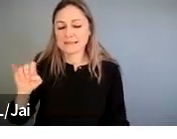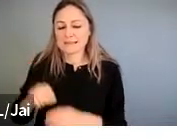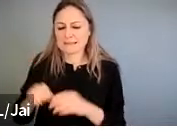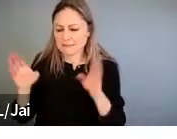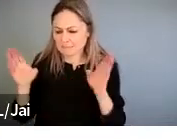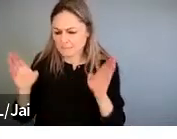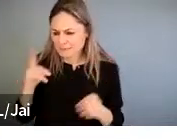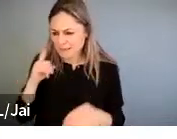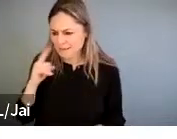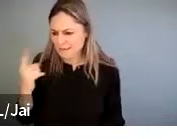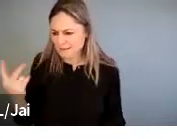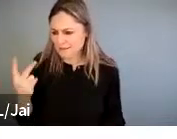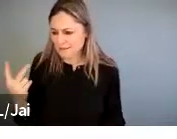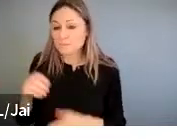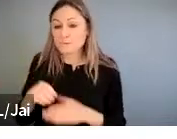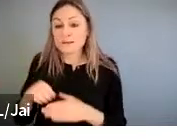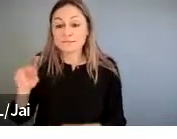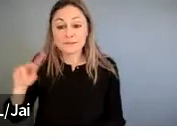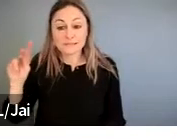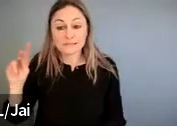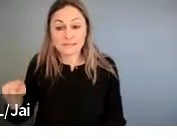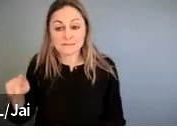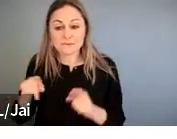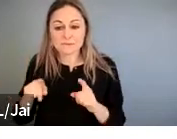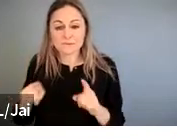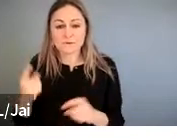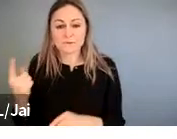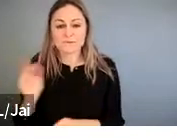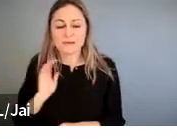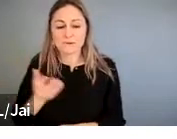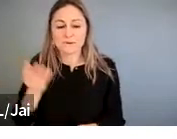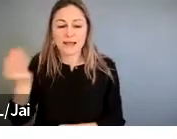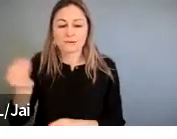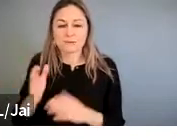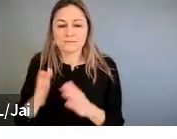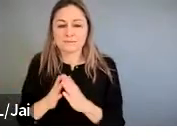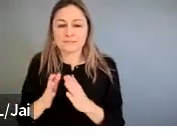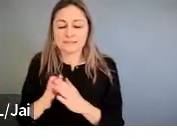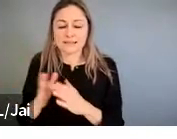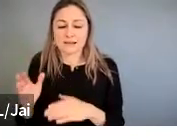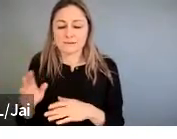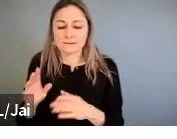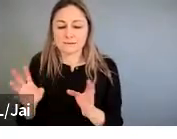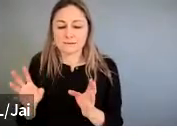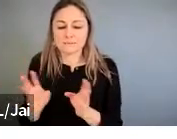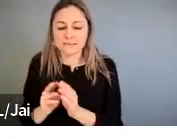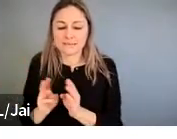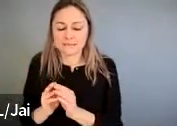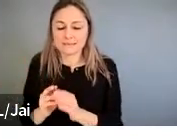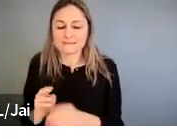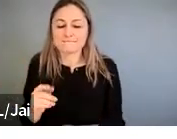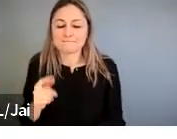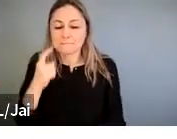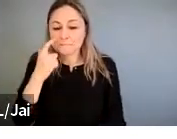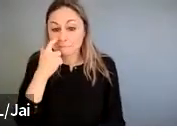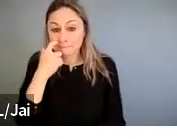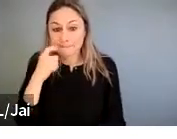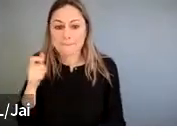were in Philadelphia doing one of our out of town meetings. And Katy has been a huge partner for the